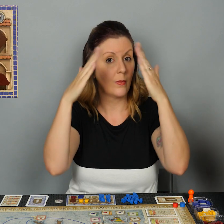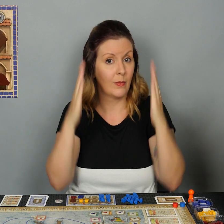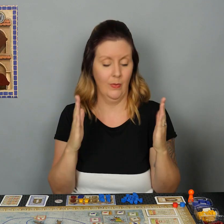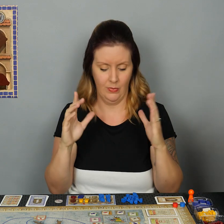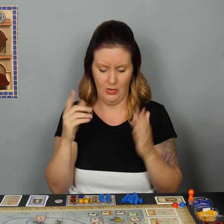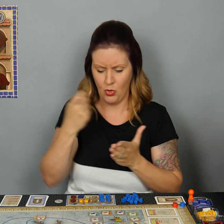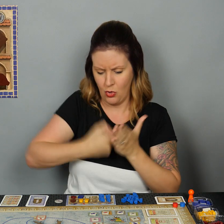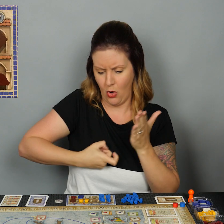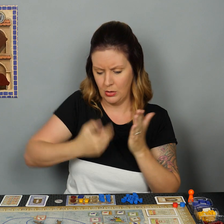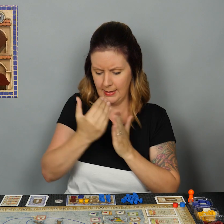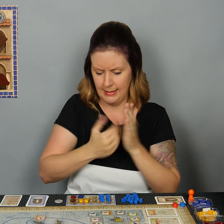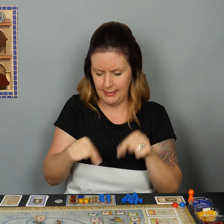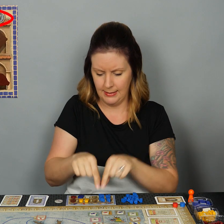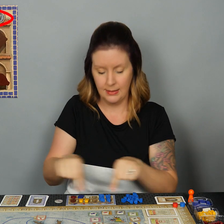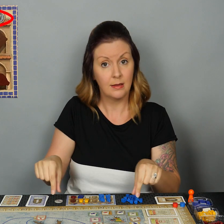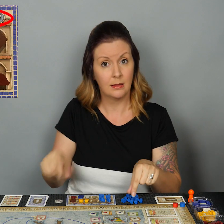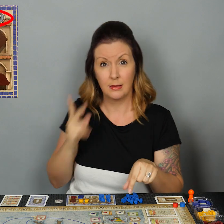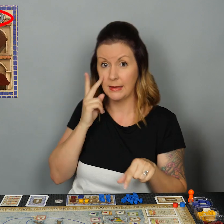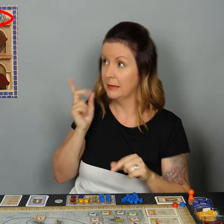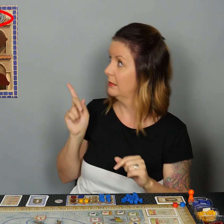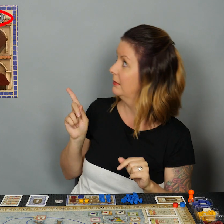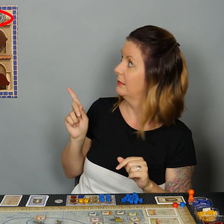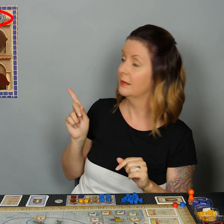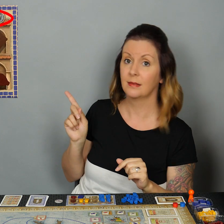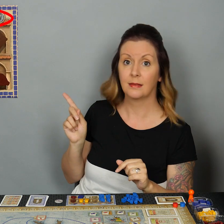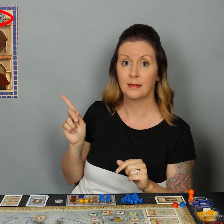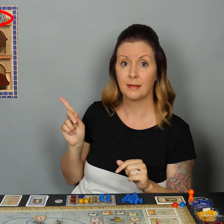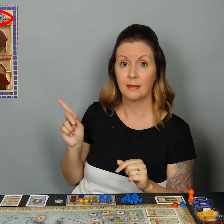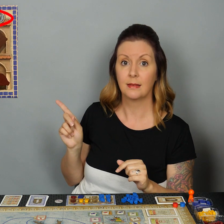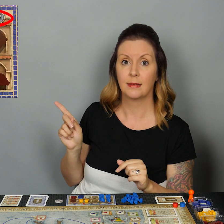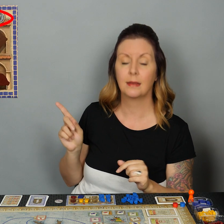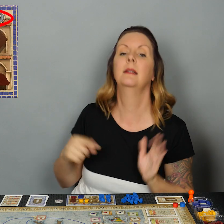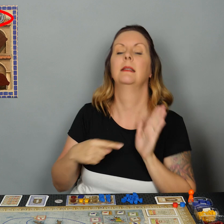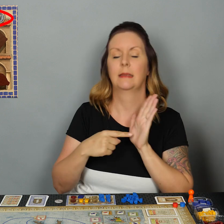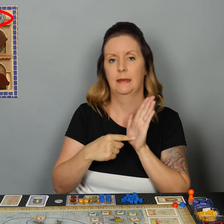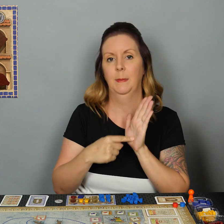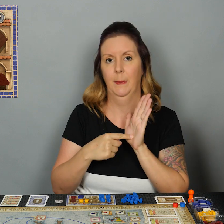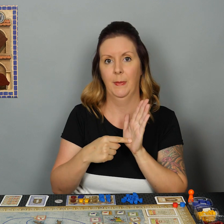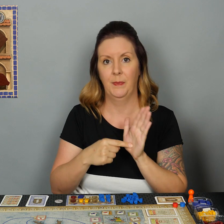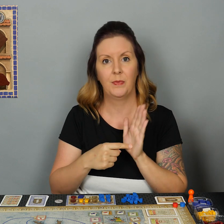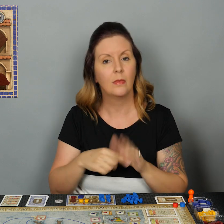Use the store house value list as a guide.